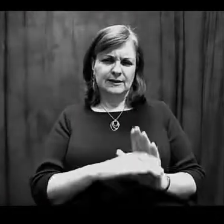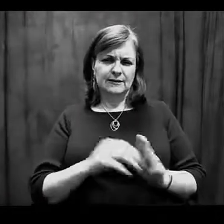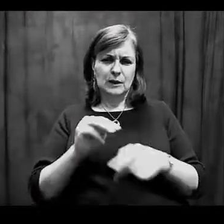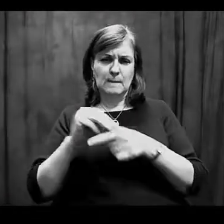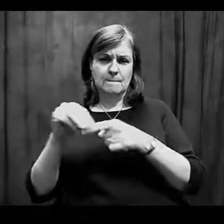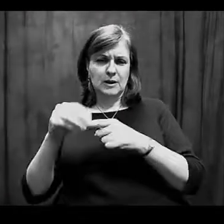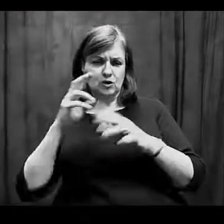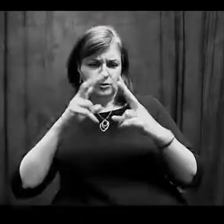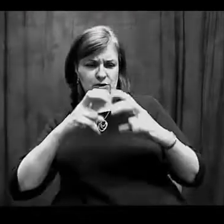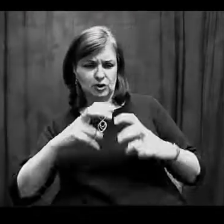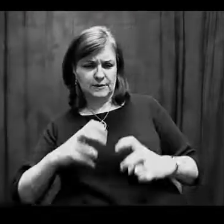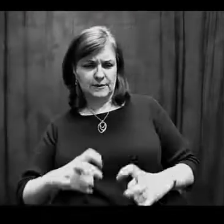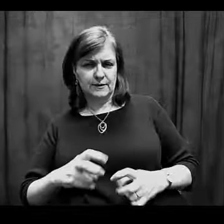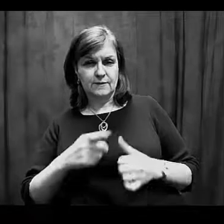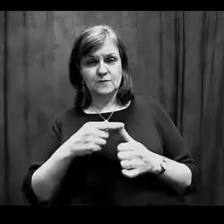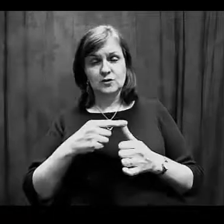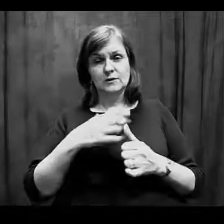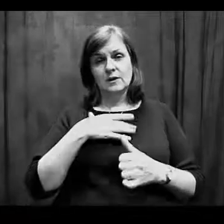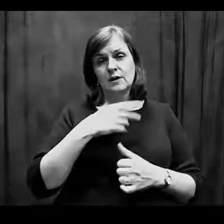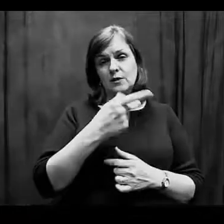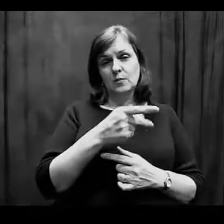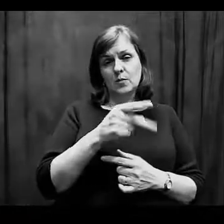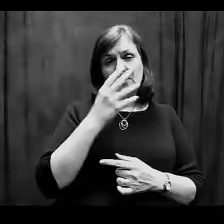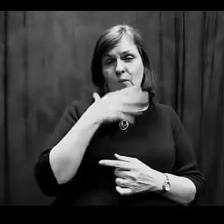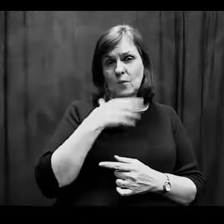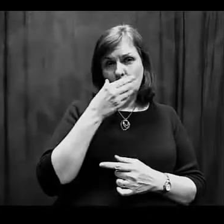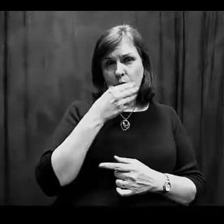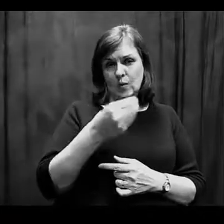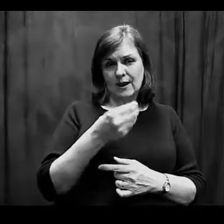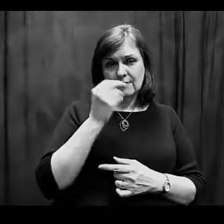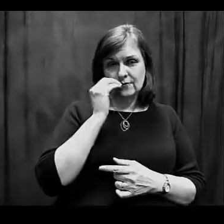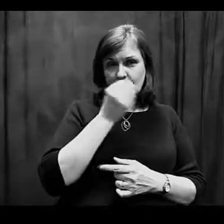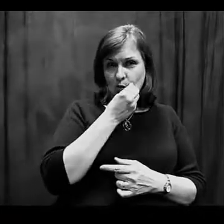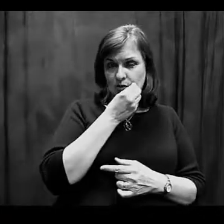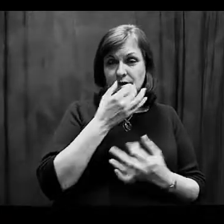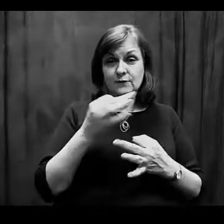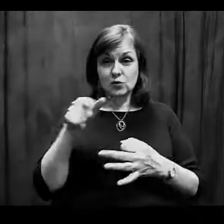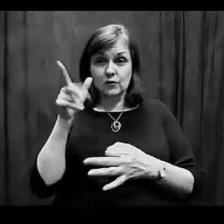Mendel looked at over the course of time we mention the purple and white flowers